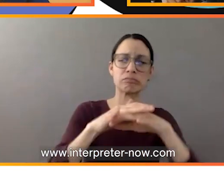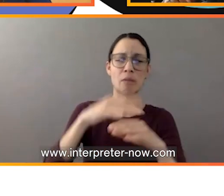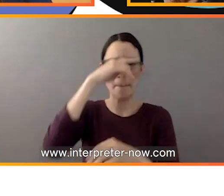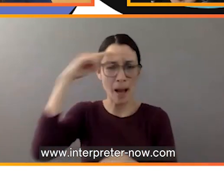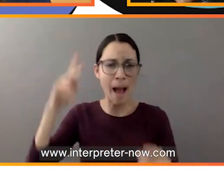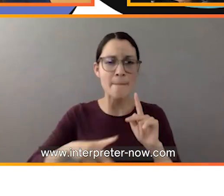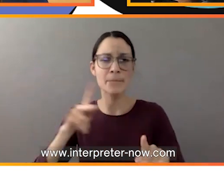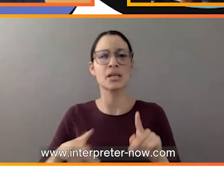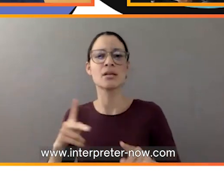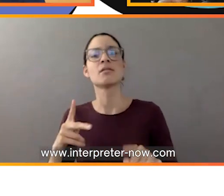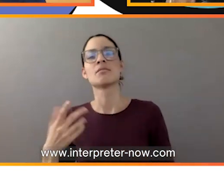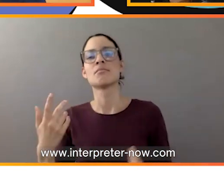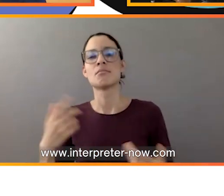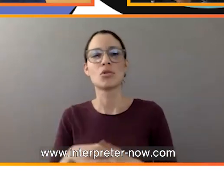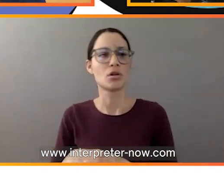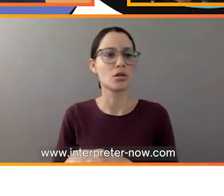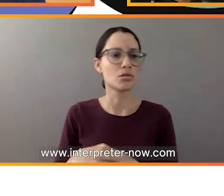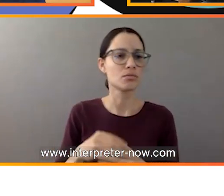We're going to do interpreters.